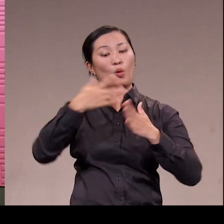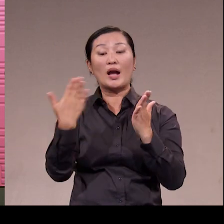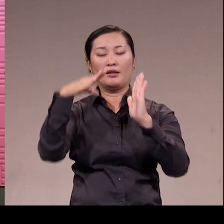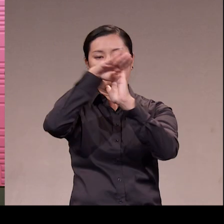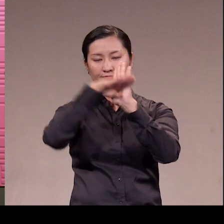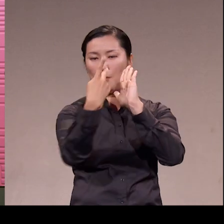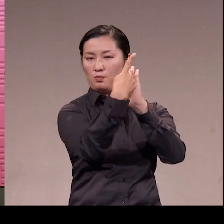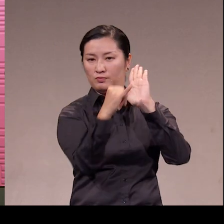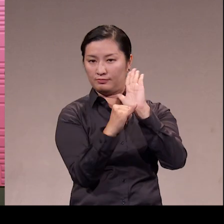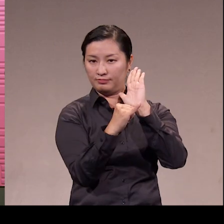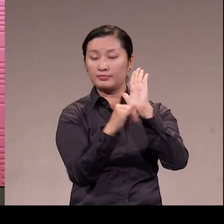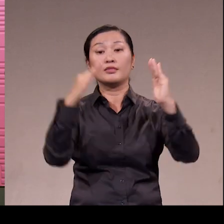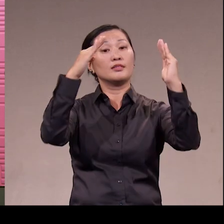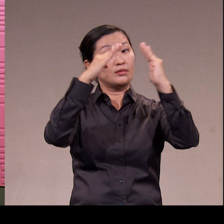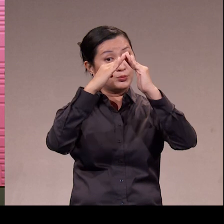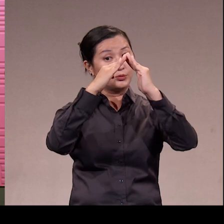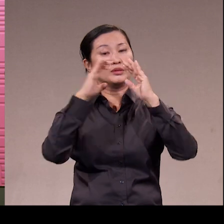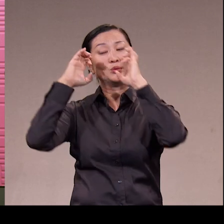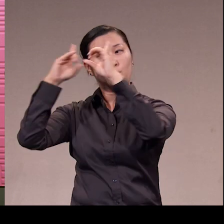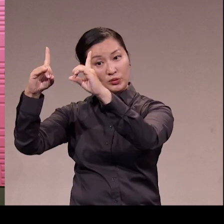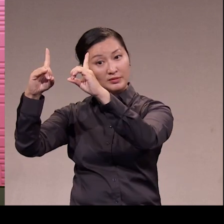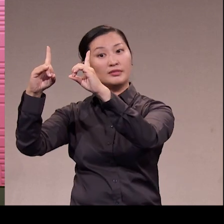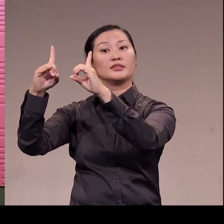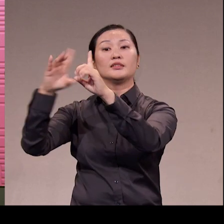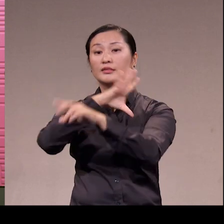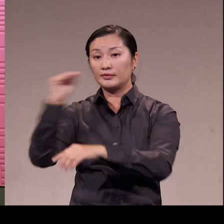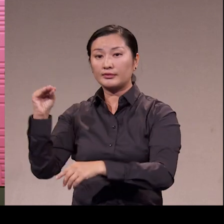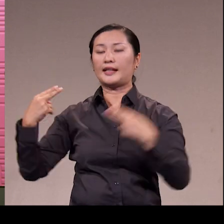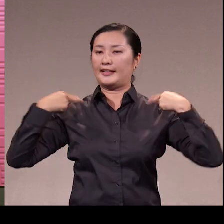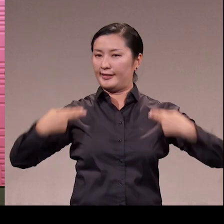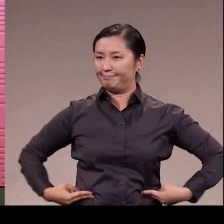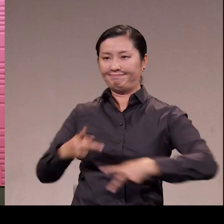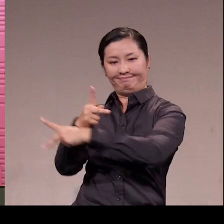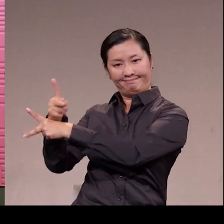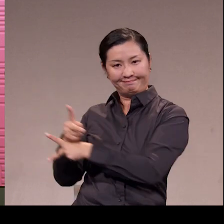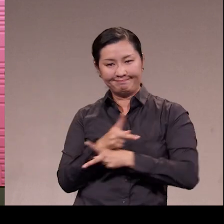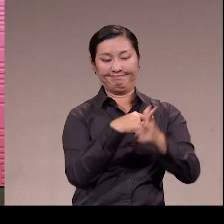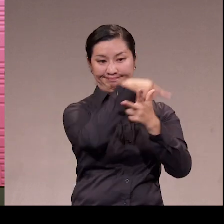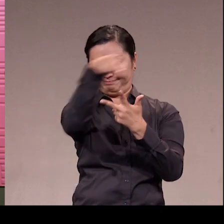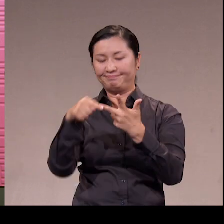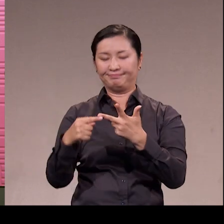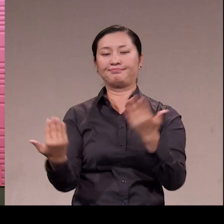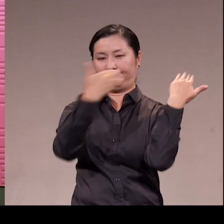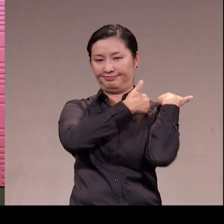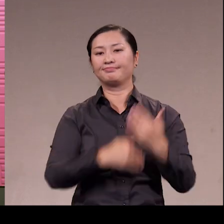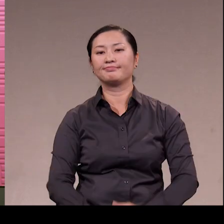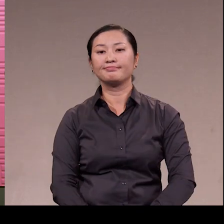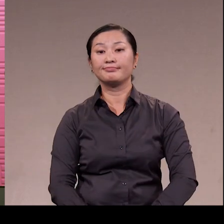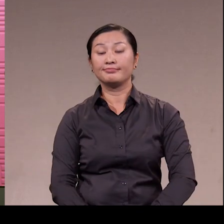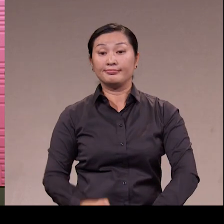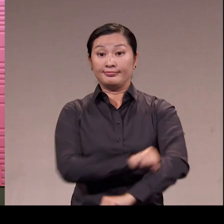education and healthcare. In a multi-religious society, our government